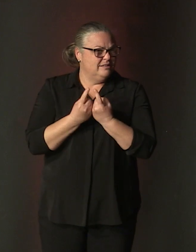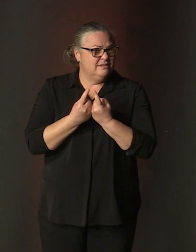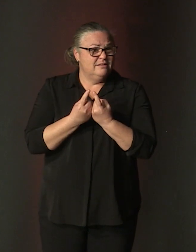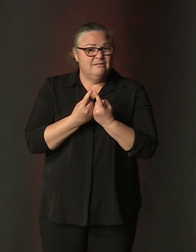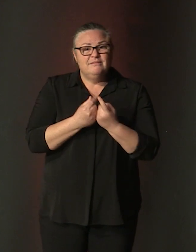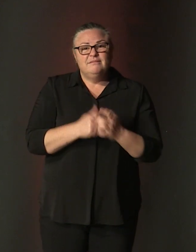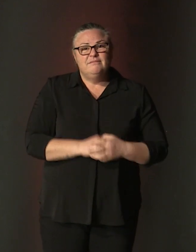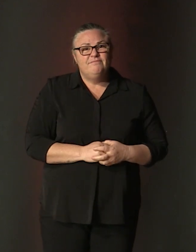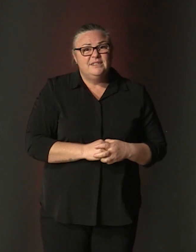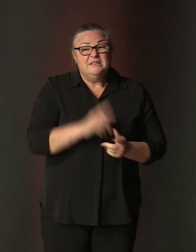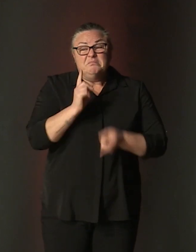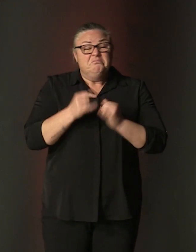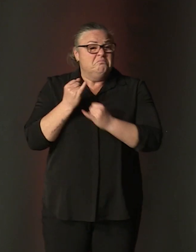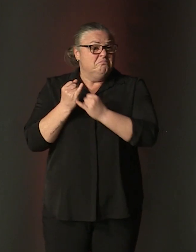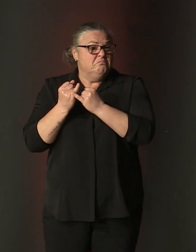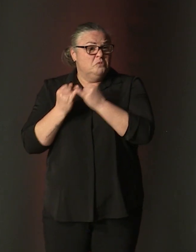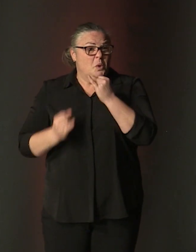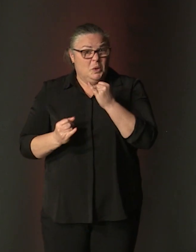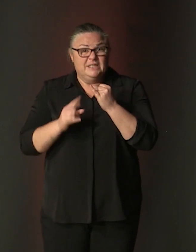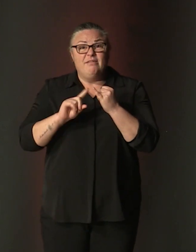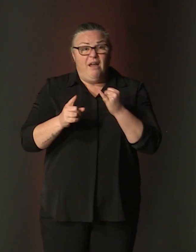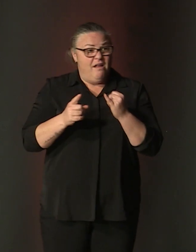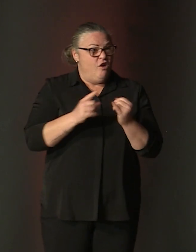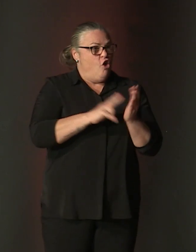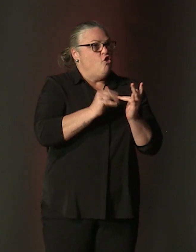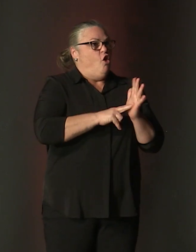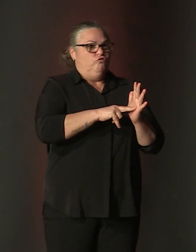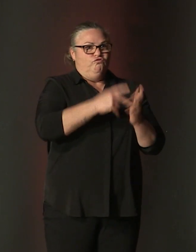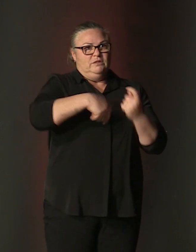They can be recycled or, better, downcycled into a park bench,